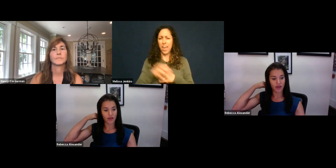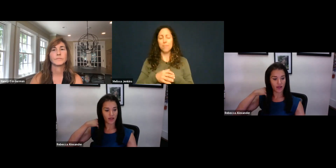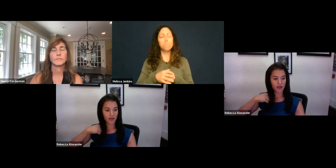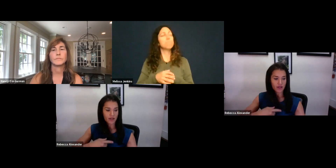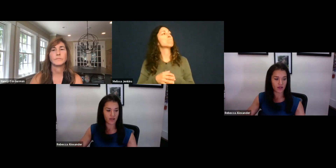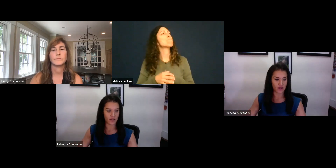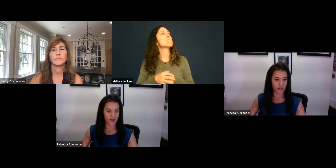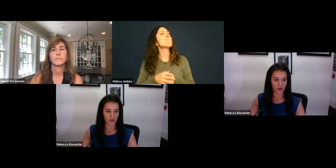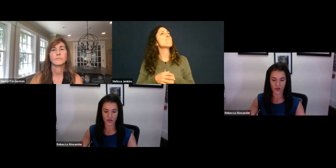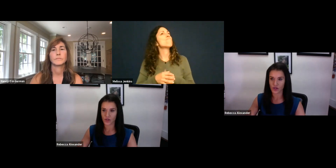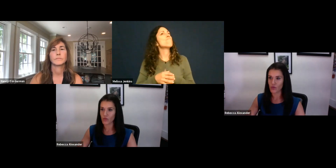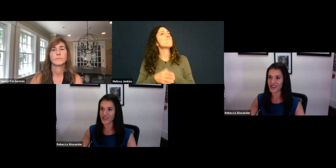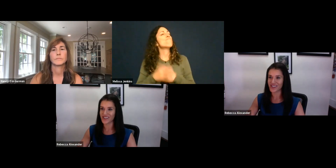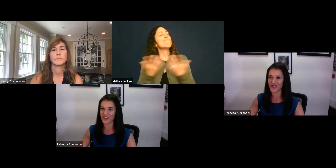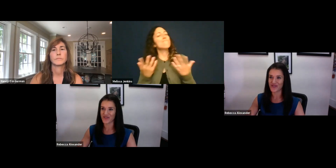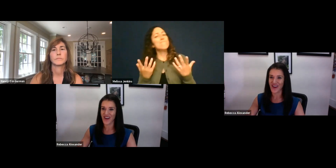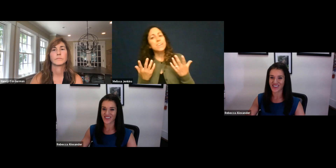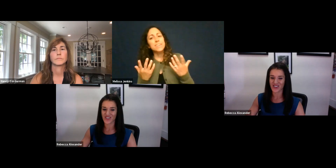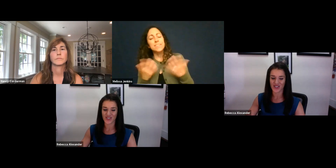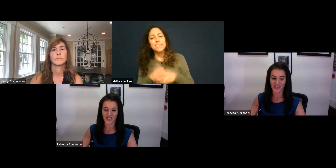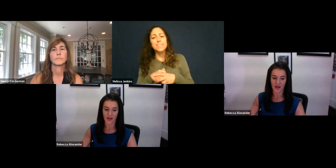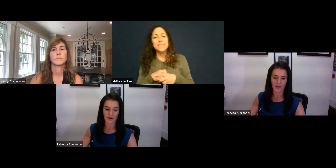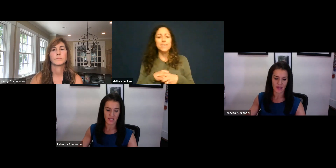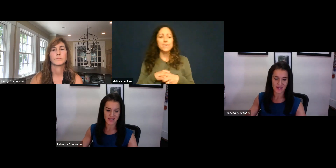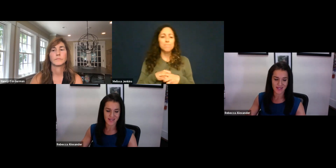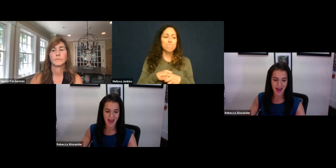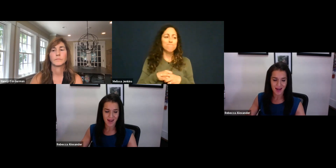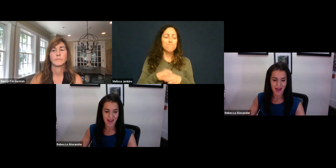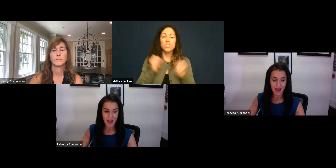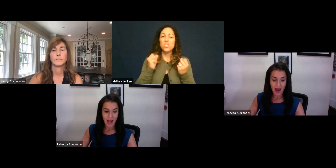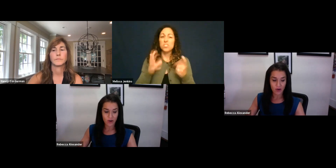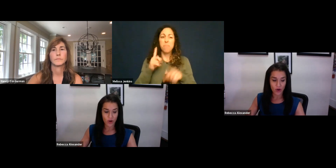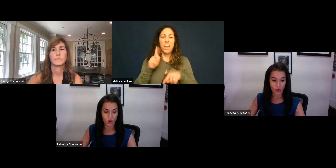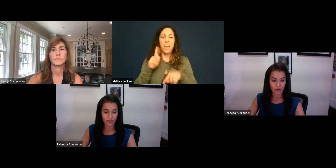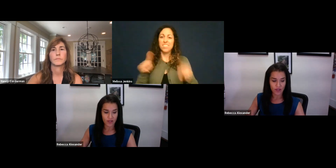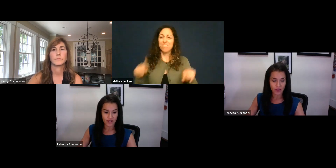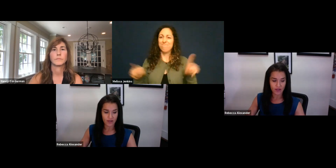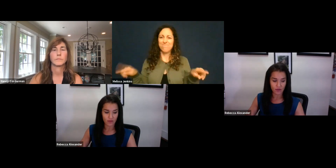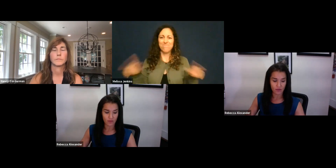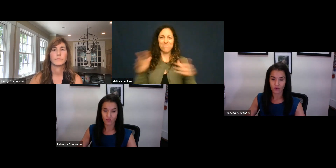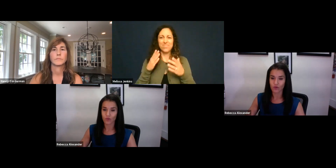I think this is-- there's so many different factors into that. I don't know if this--